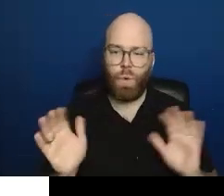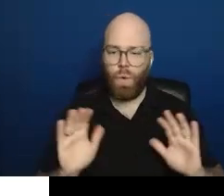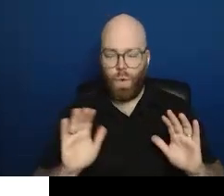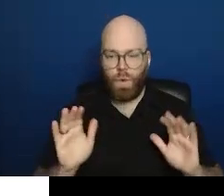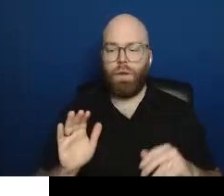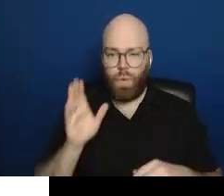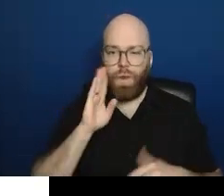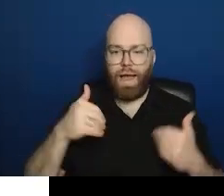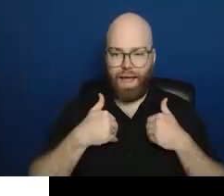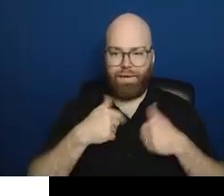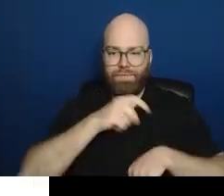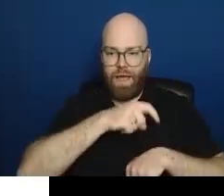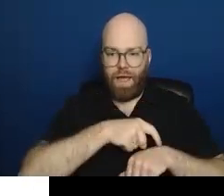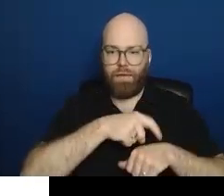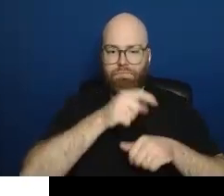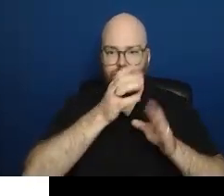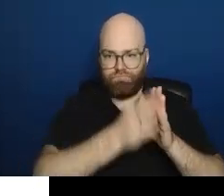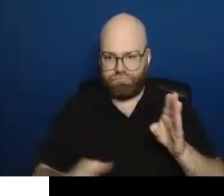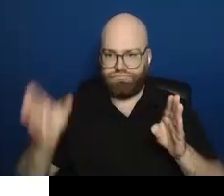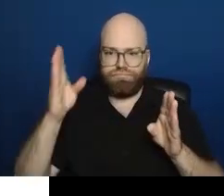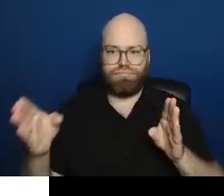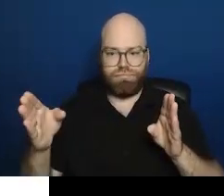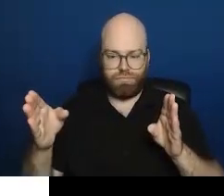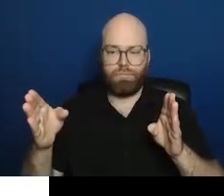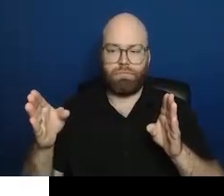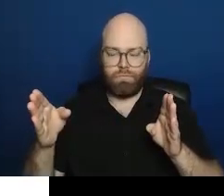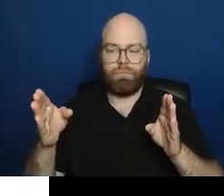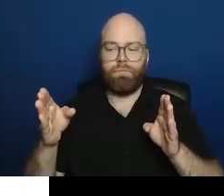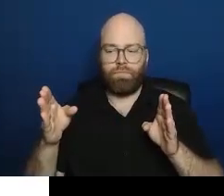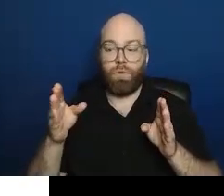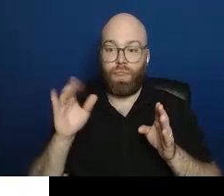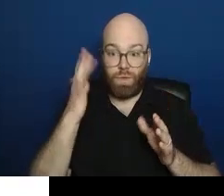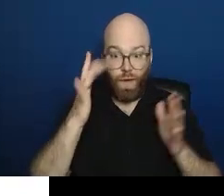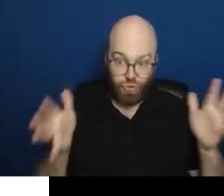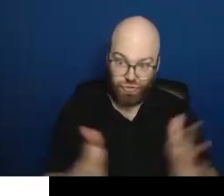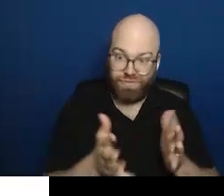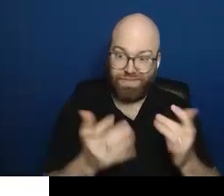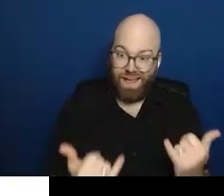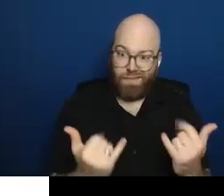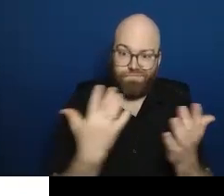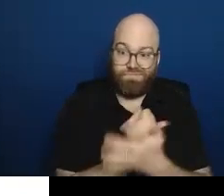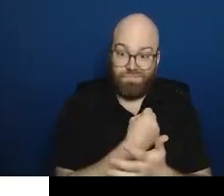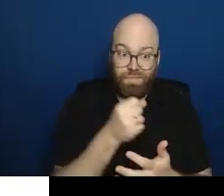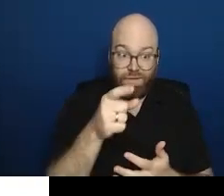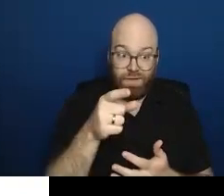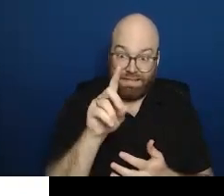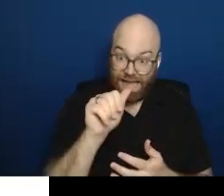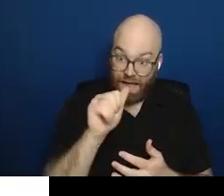their DACA status and work permit to do so as soon as possible. Normally they accept them,